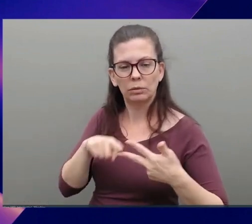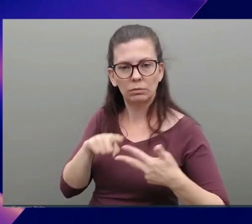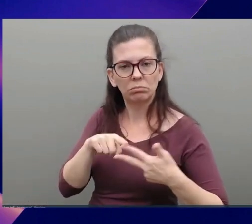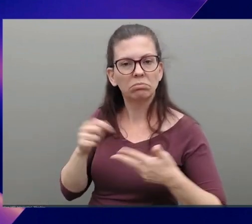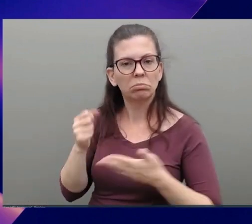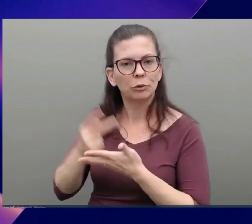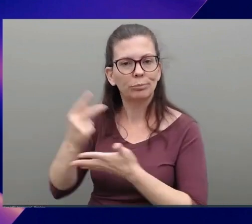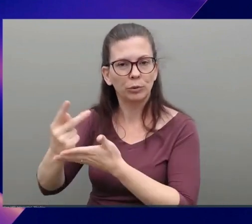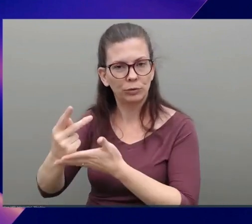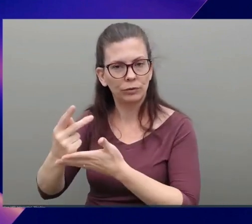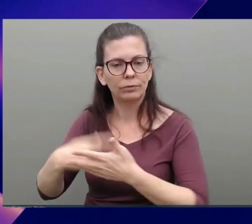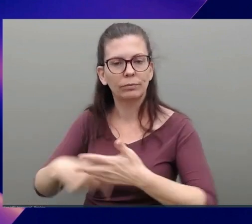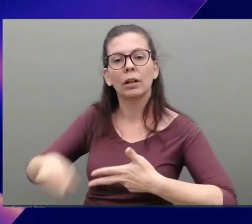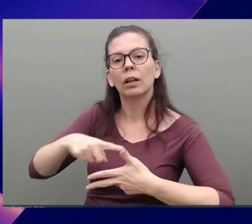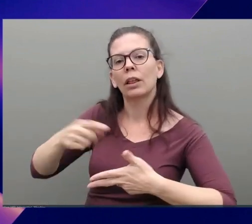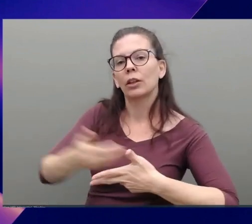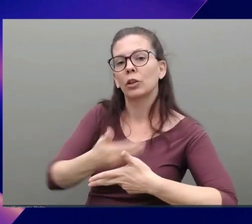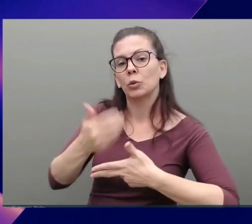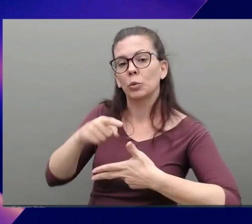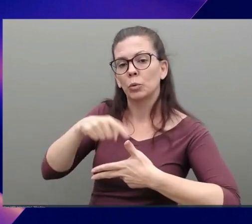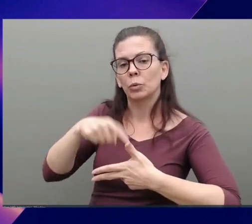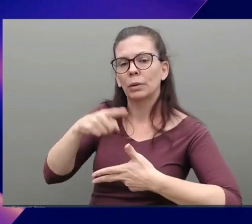and this newly-added version is in a state pending.